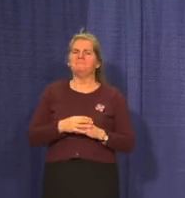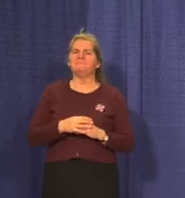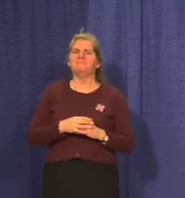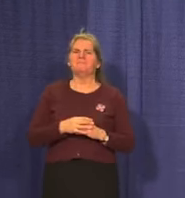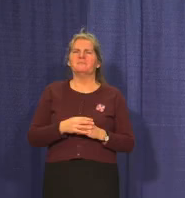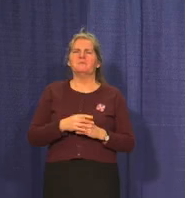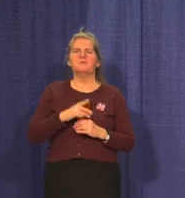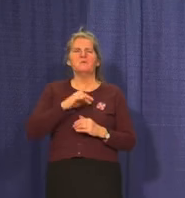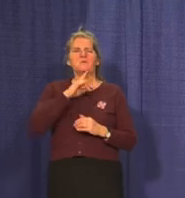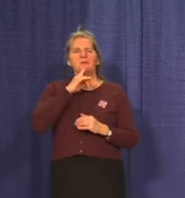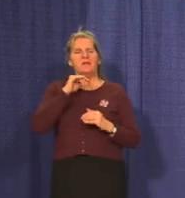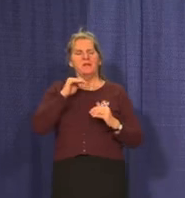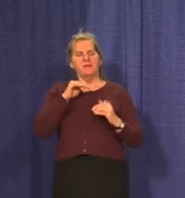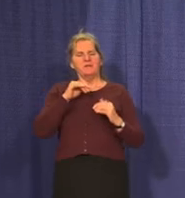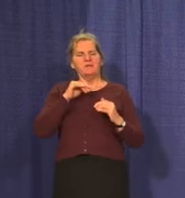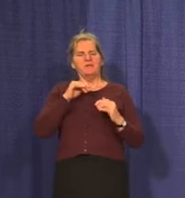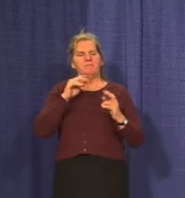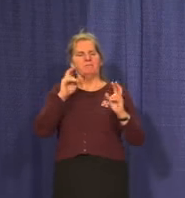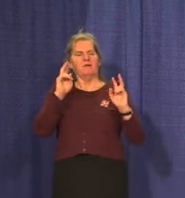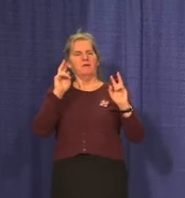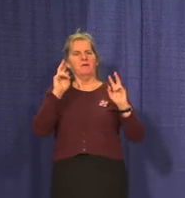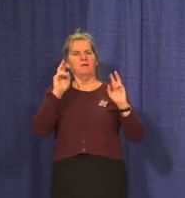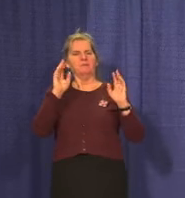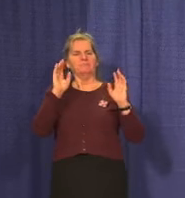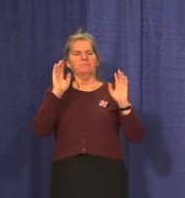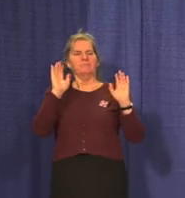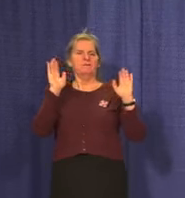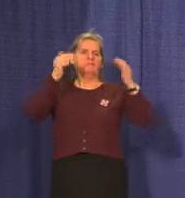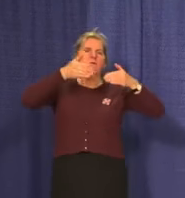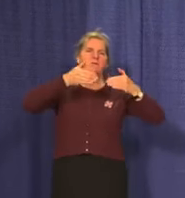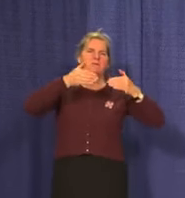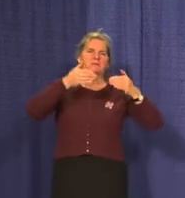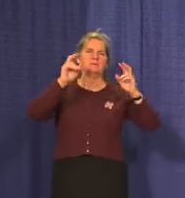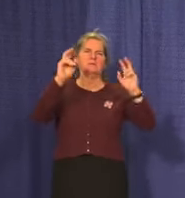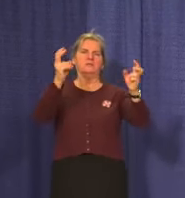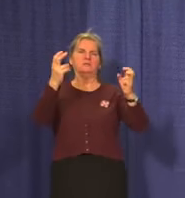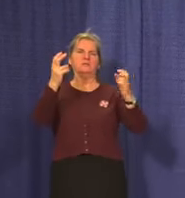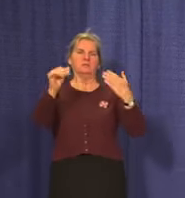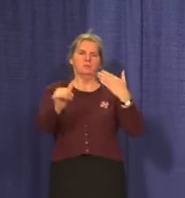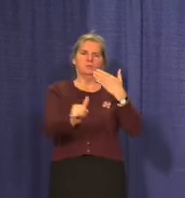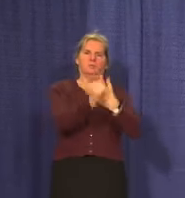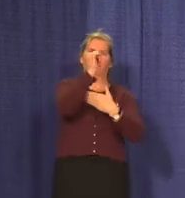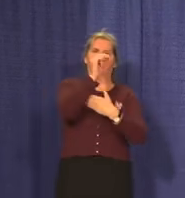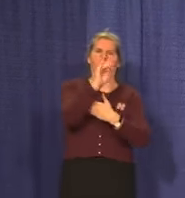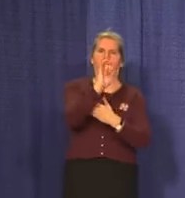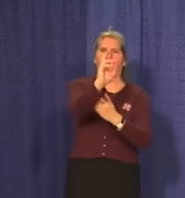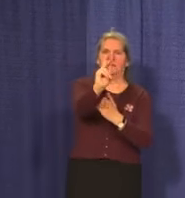RISK AND REDUCING IMPORTATION RISK OF CASES.